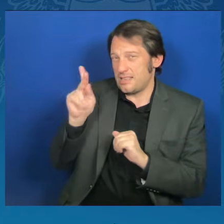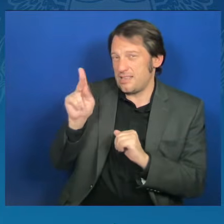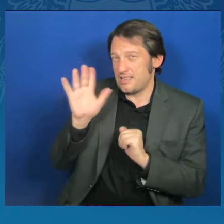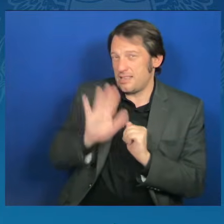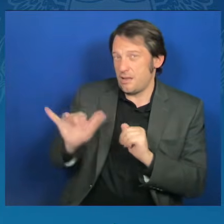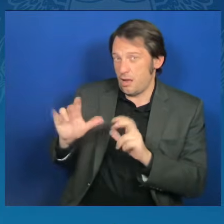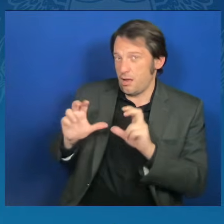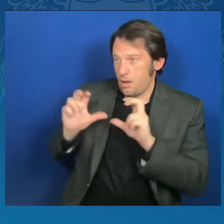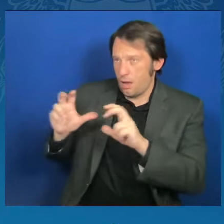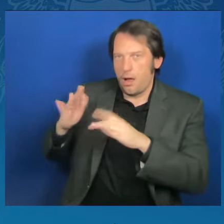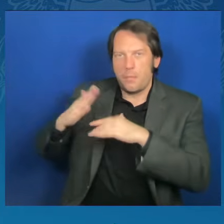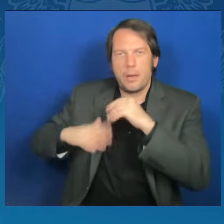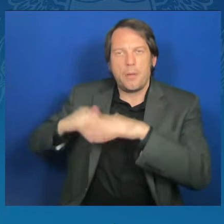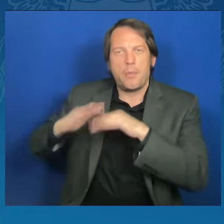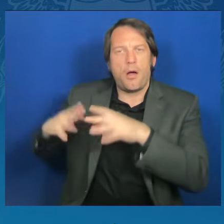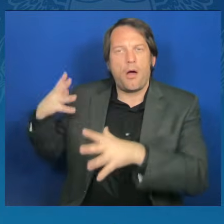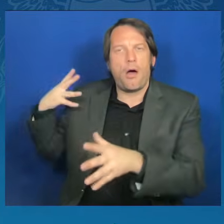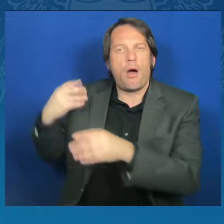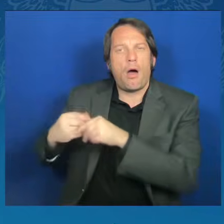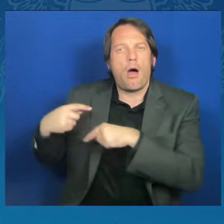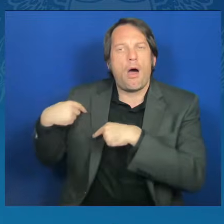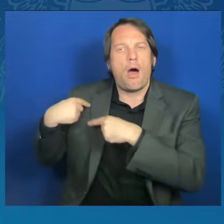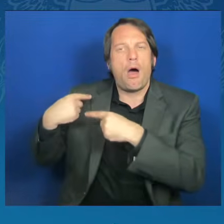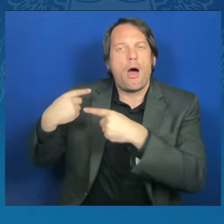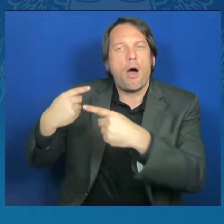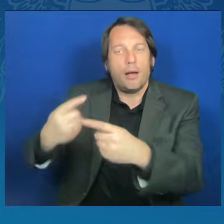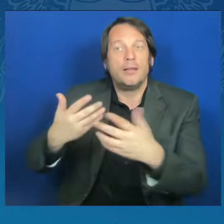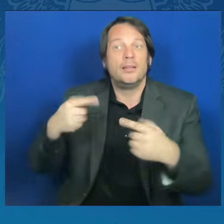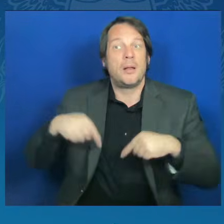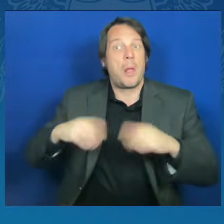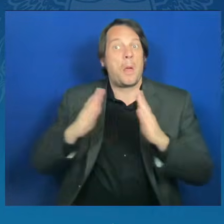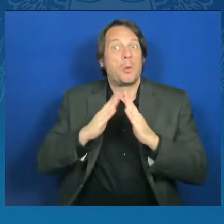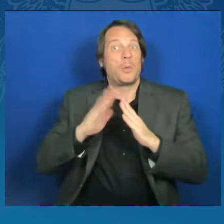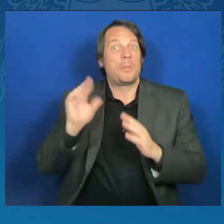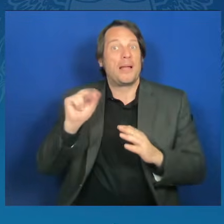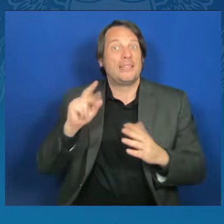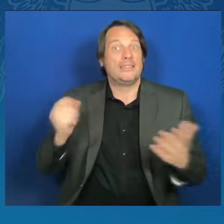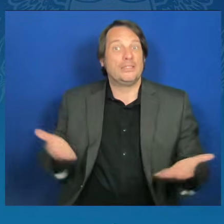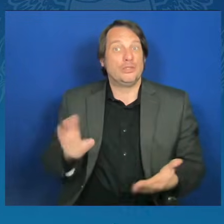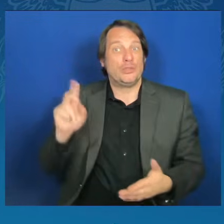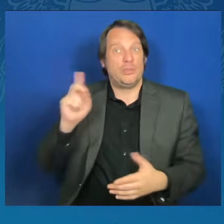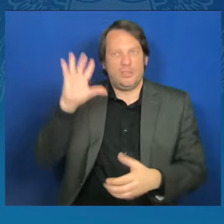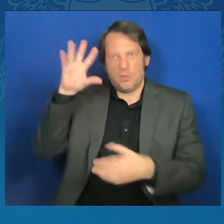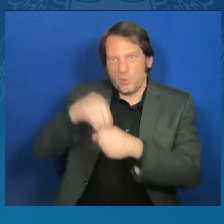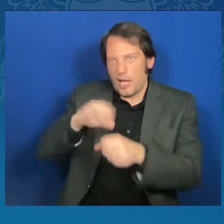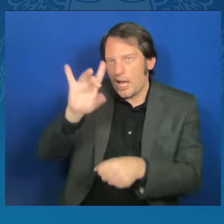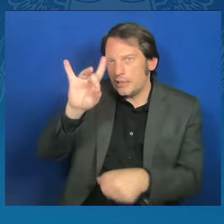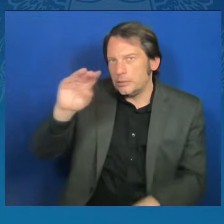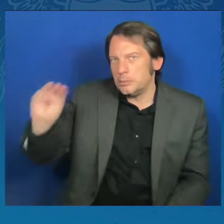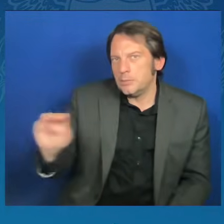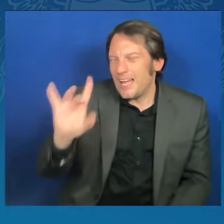The investment of $3 billion also includes millions of dollars from the Economic Opportunity Coalition